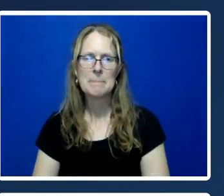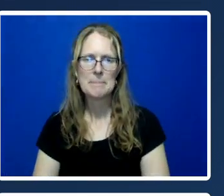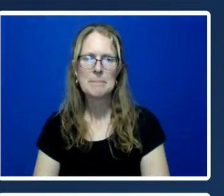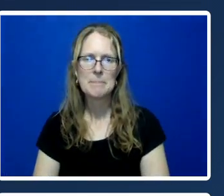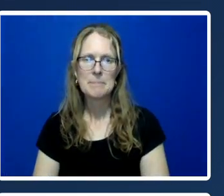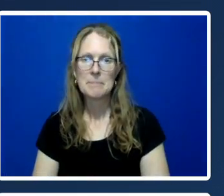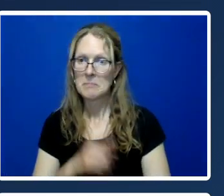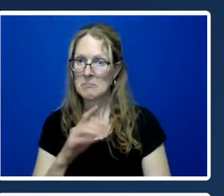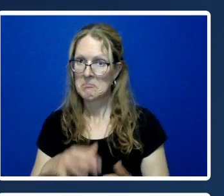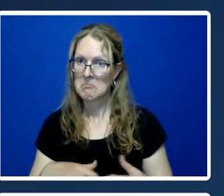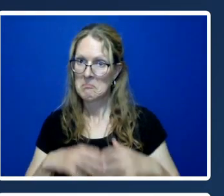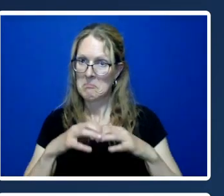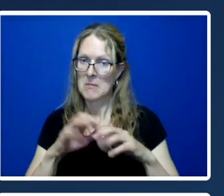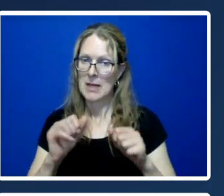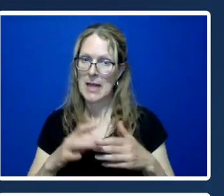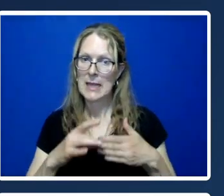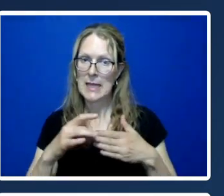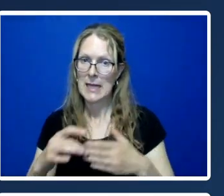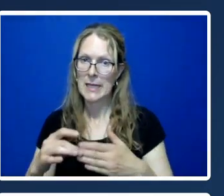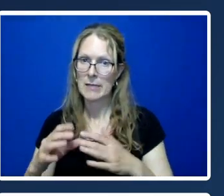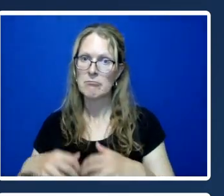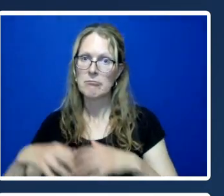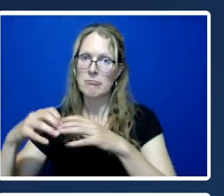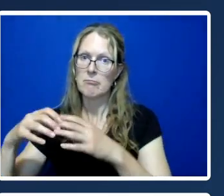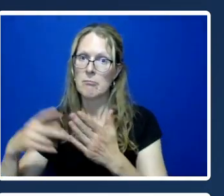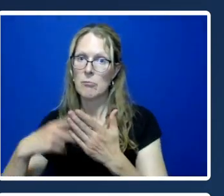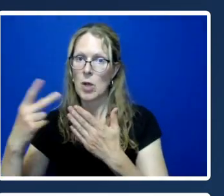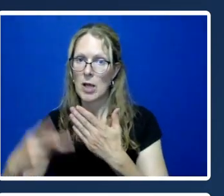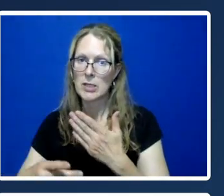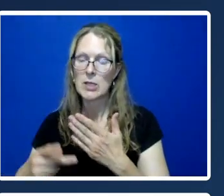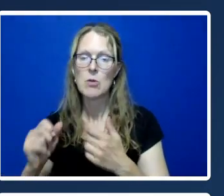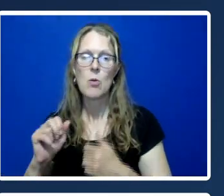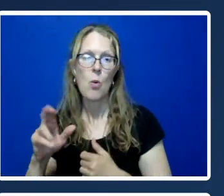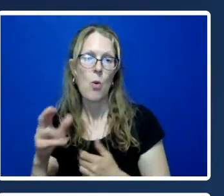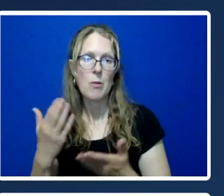implementation or may lead to going back to the earliest step of the design process and